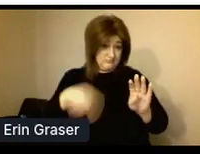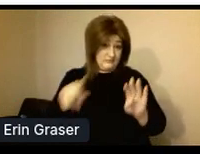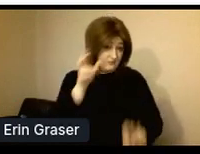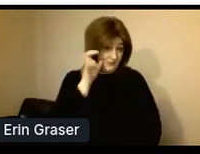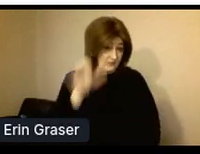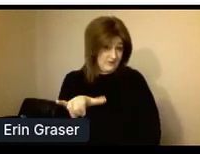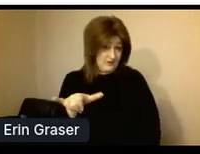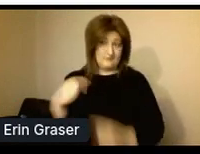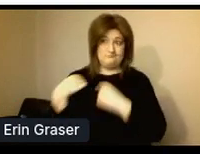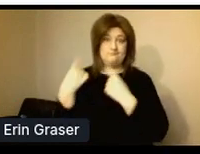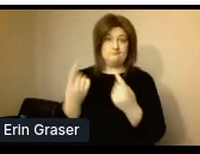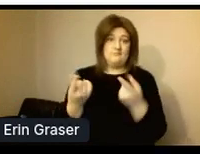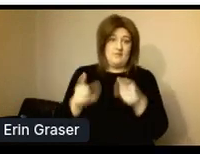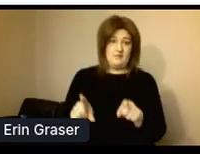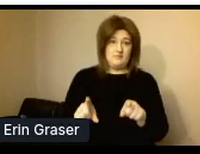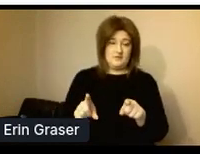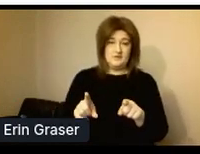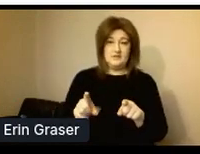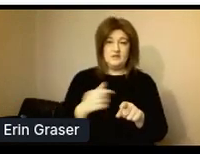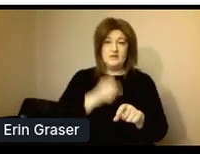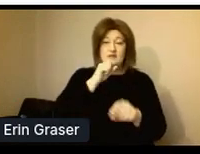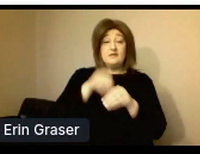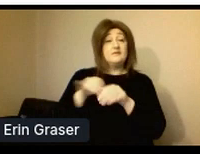I'd love to hear in the chat, yes, no.